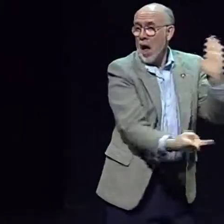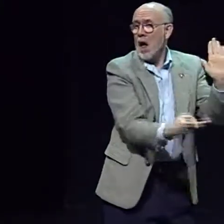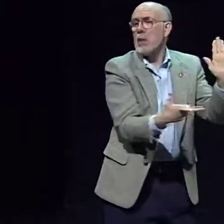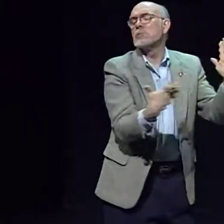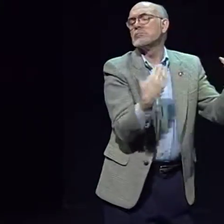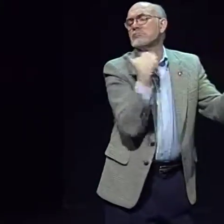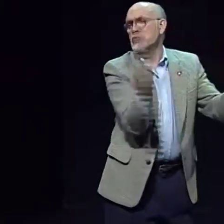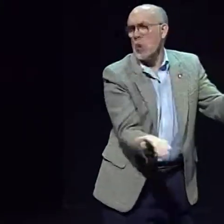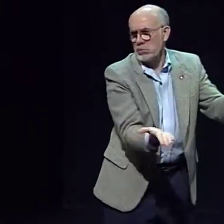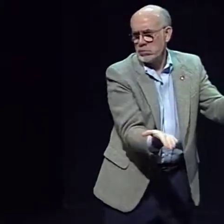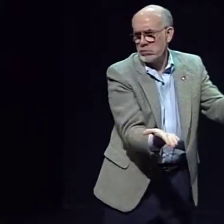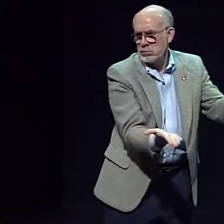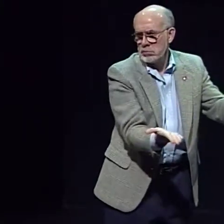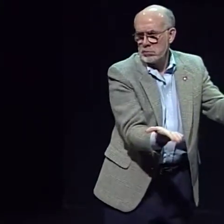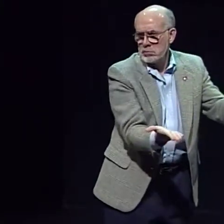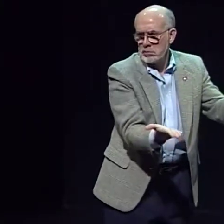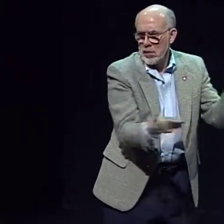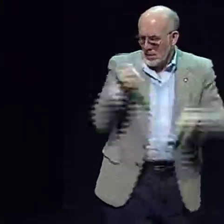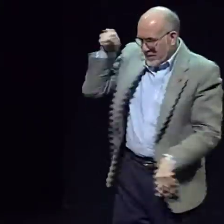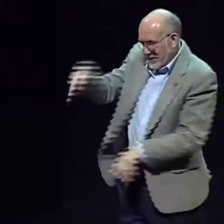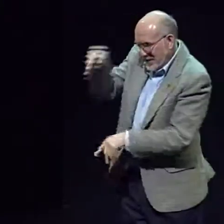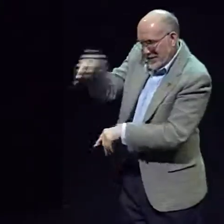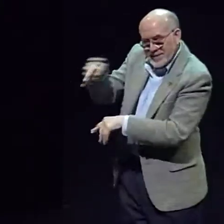AND SOMETIMES YOU'RE MORE SUCCESSFUL THAN OTHER TIMES,